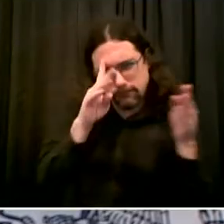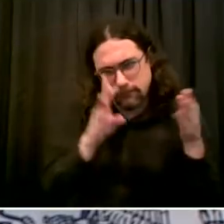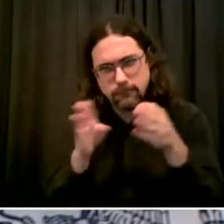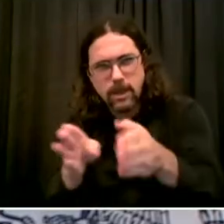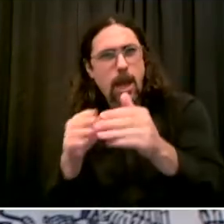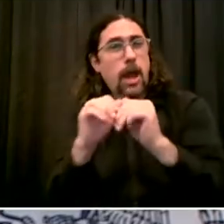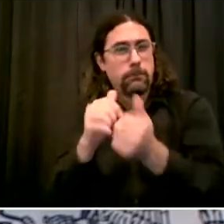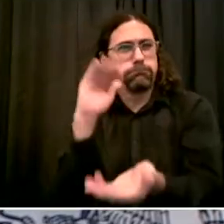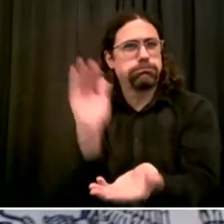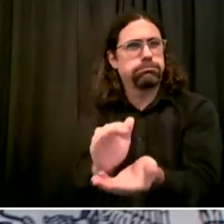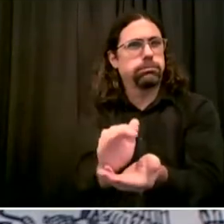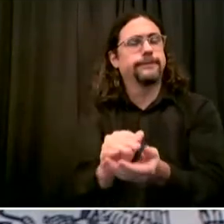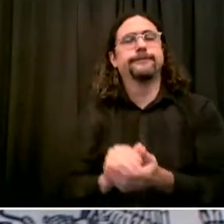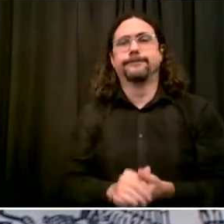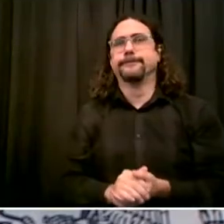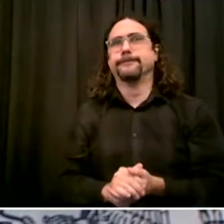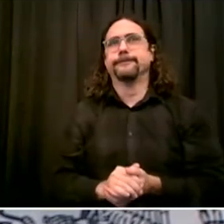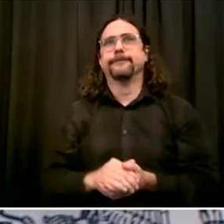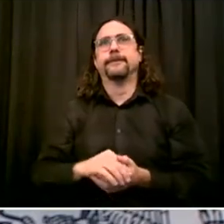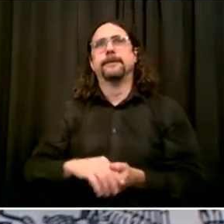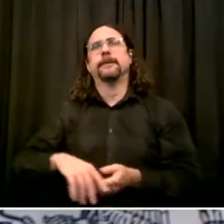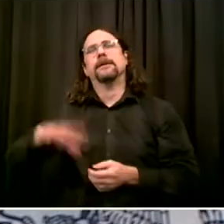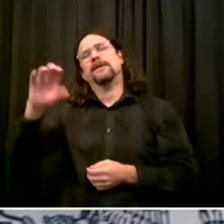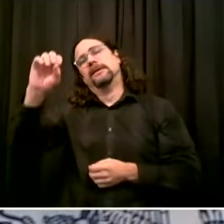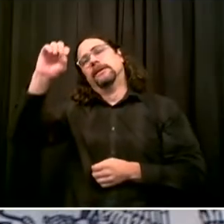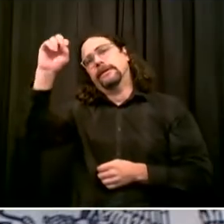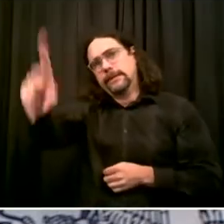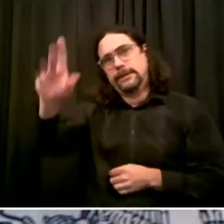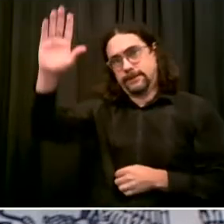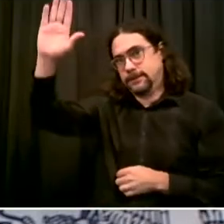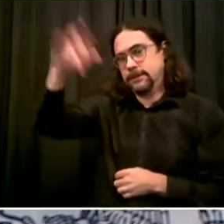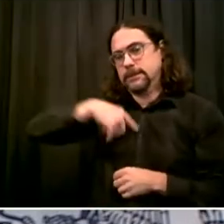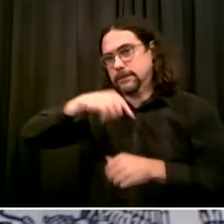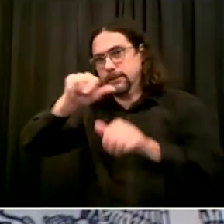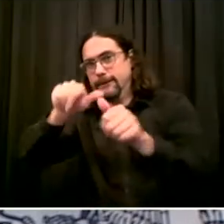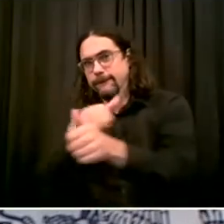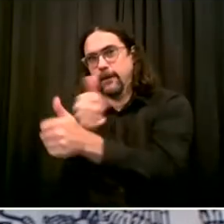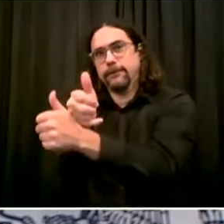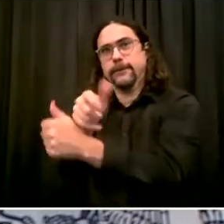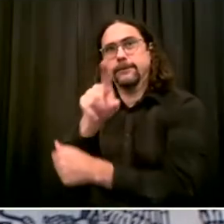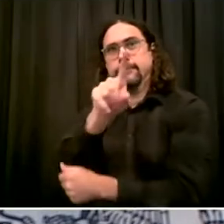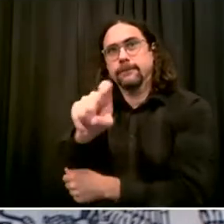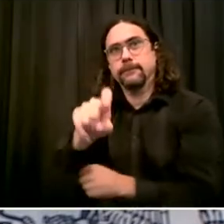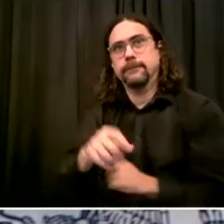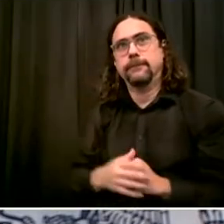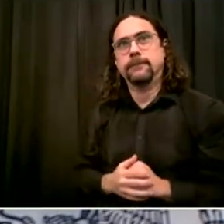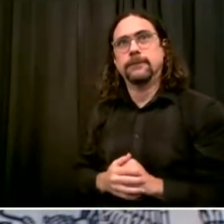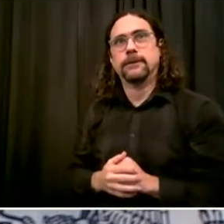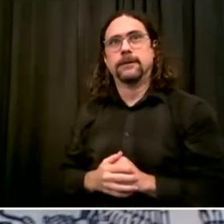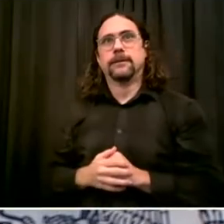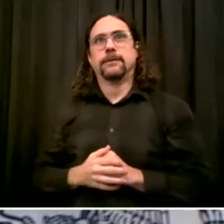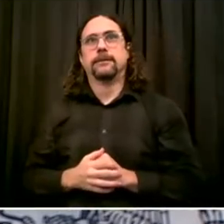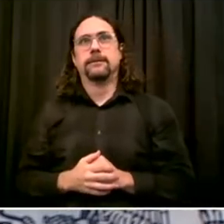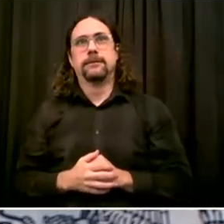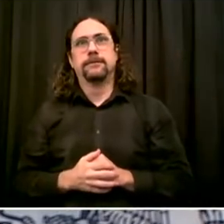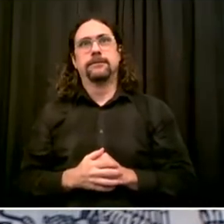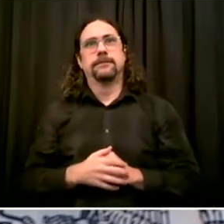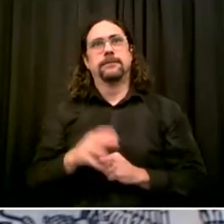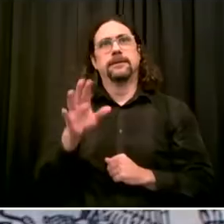AND THE GUN ARRESTS ARE FDEINELITY GOG IN UP. JUST TO FOLLOW-UP, HOW MUCH TIME DO YOU